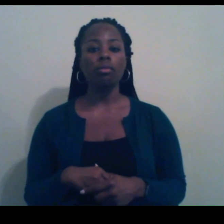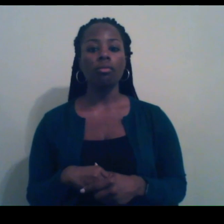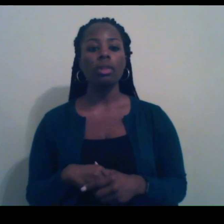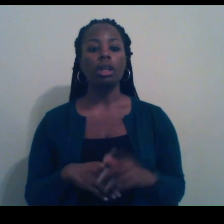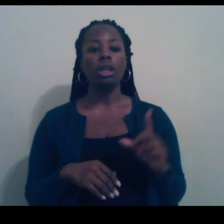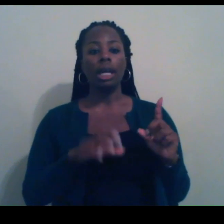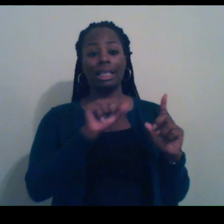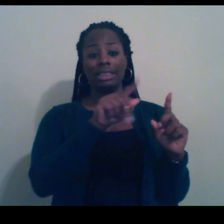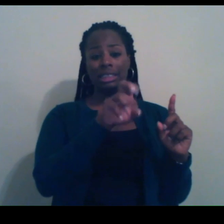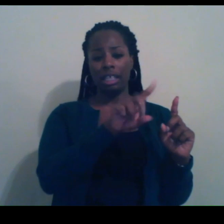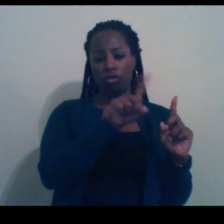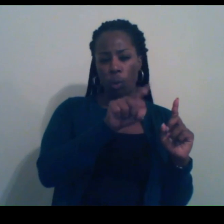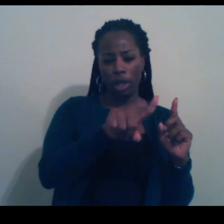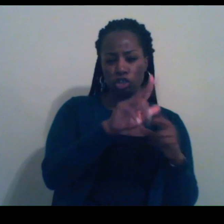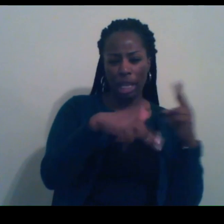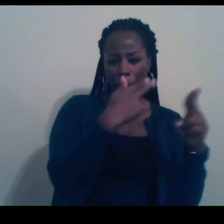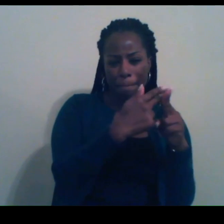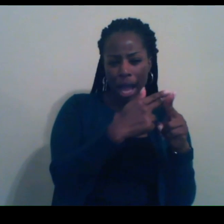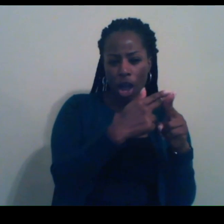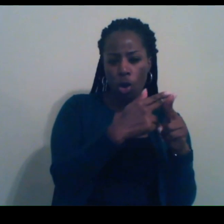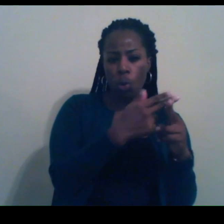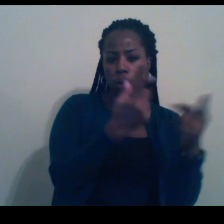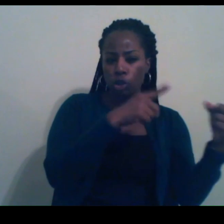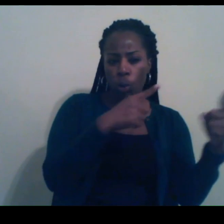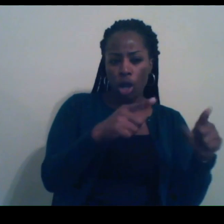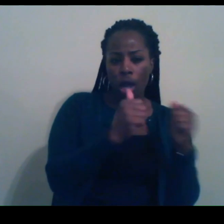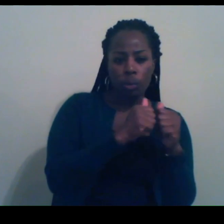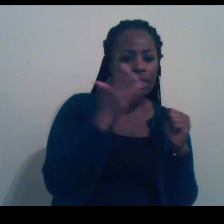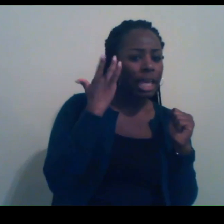I think the important thing as the secretary has said from the beginning